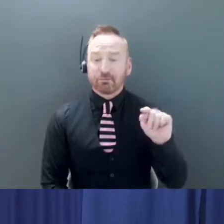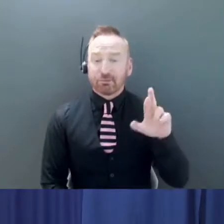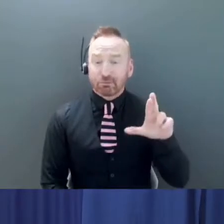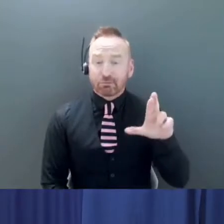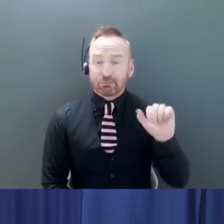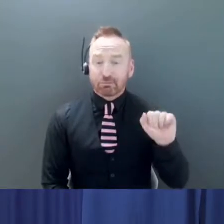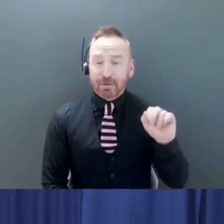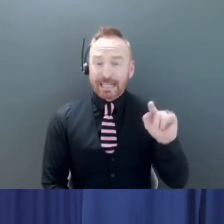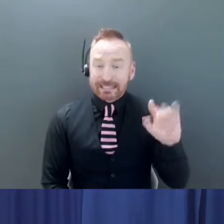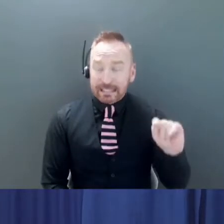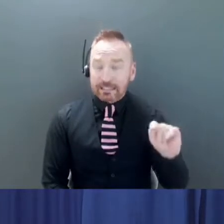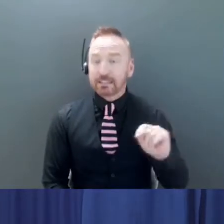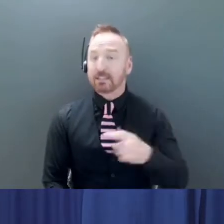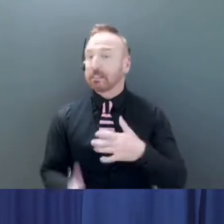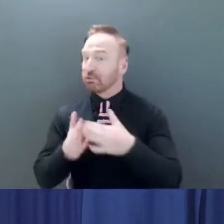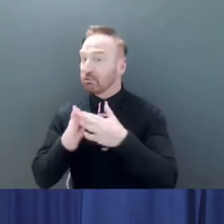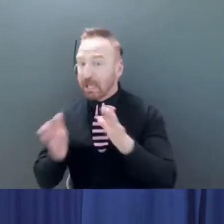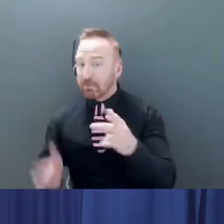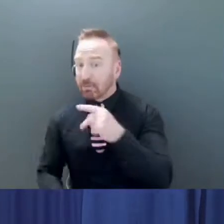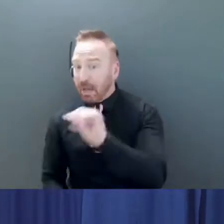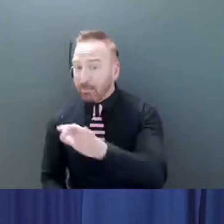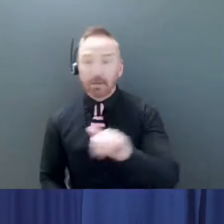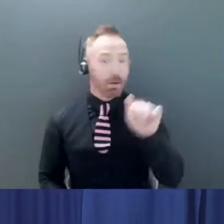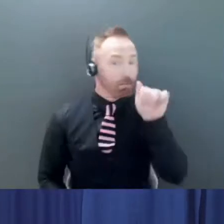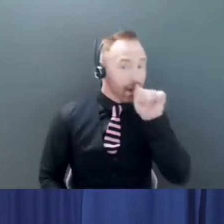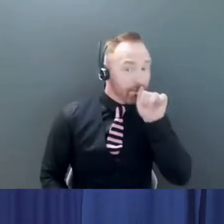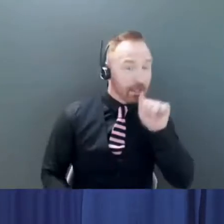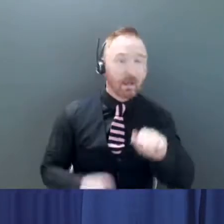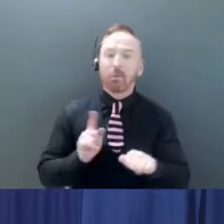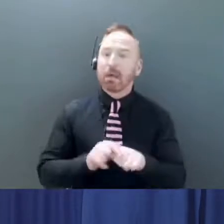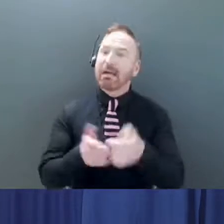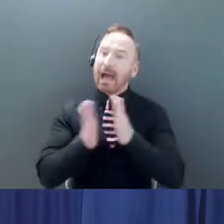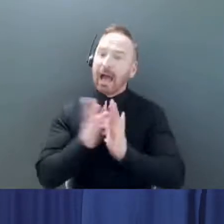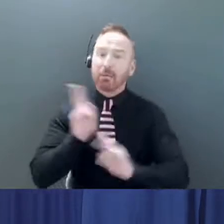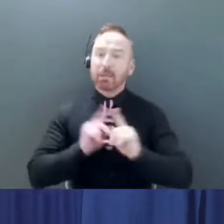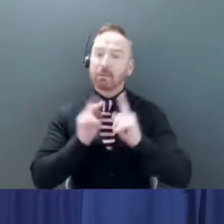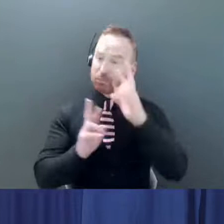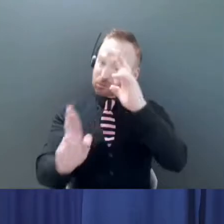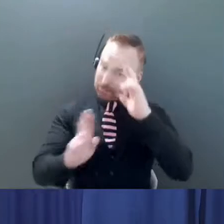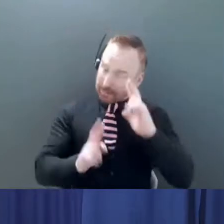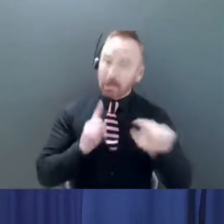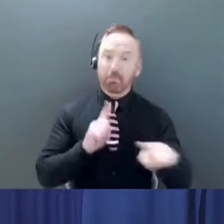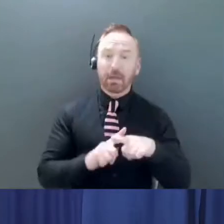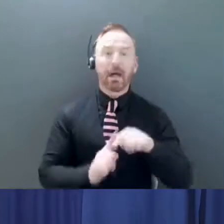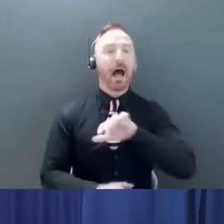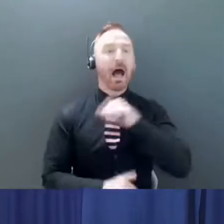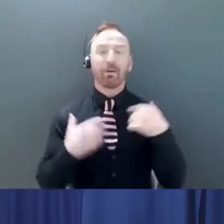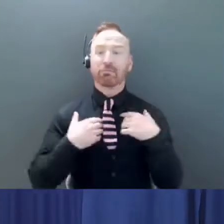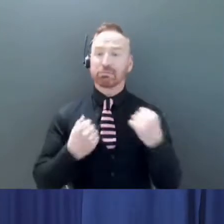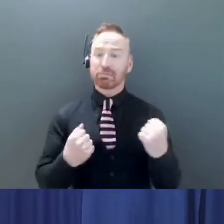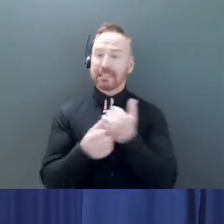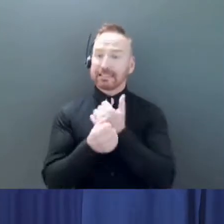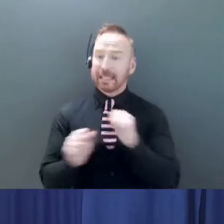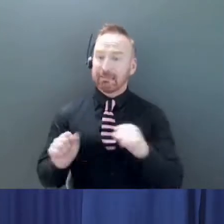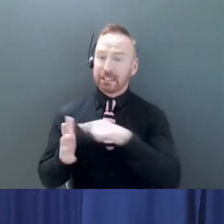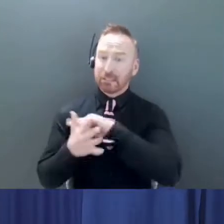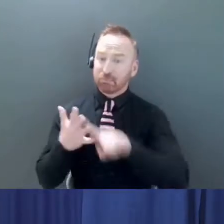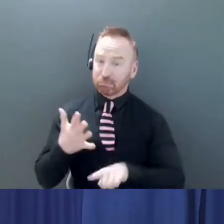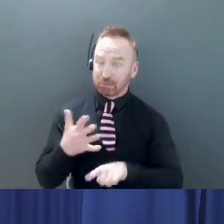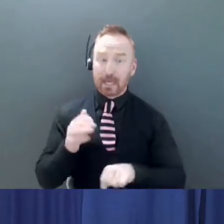these requests and either health or safety protocols that are in place. Self-isolation is no longer required for those entering the